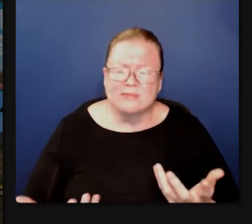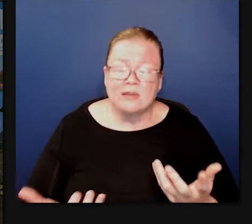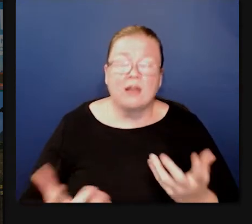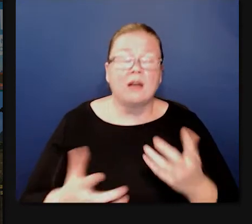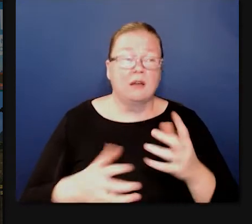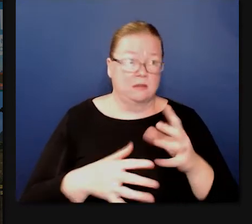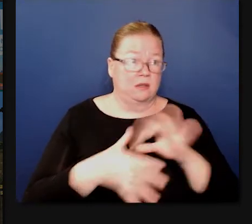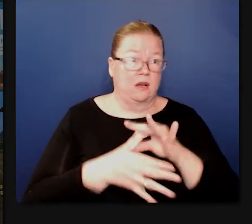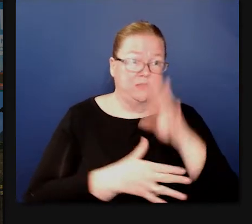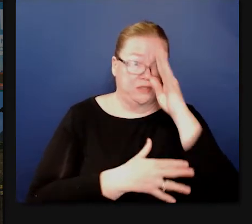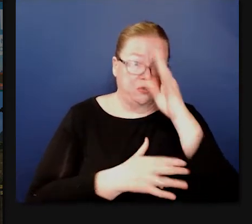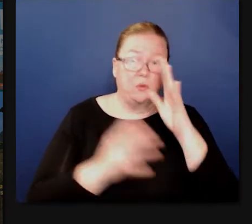And as a content creator,